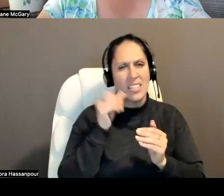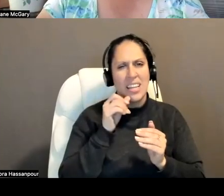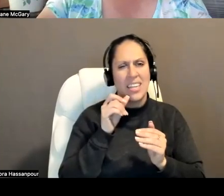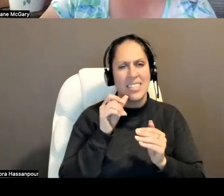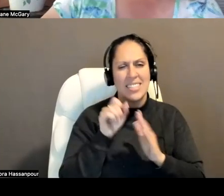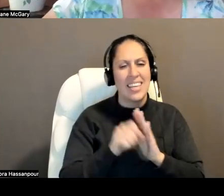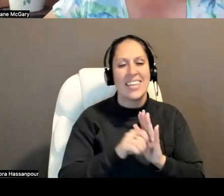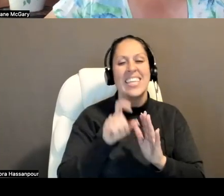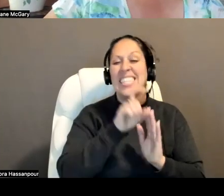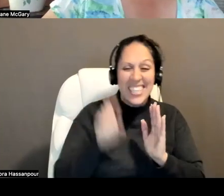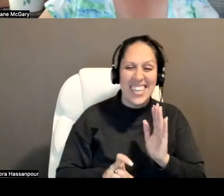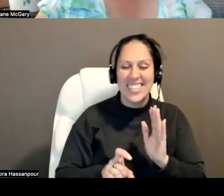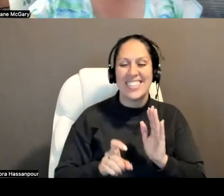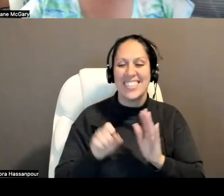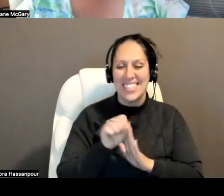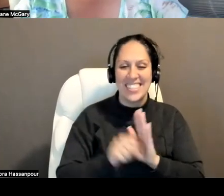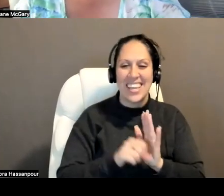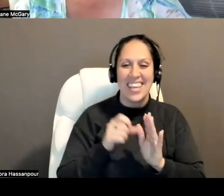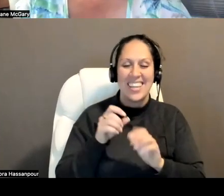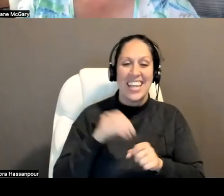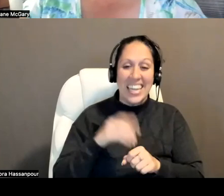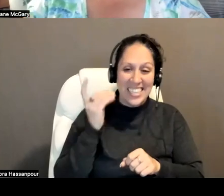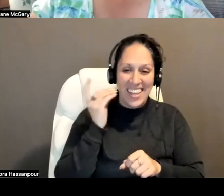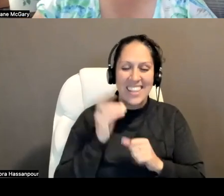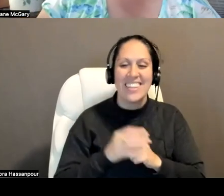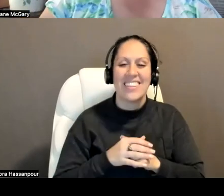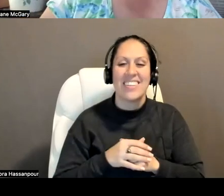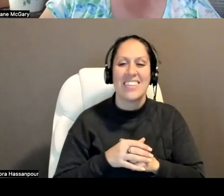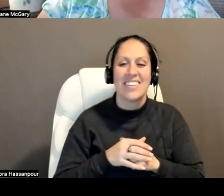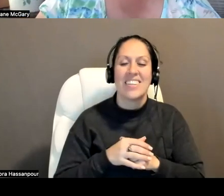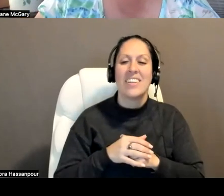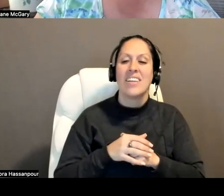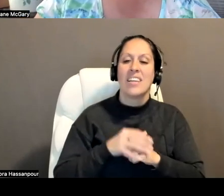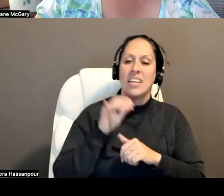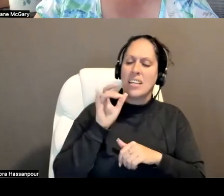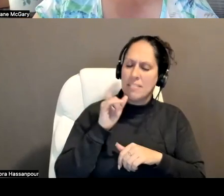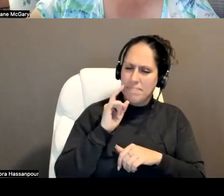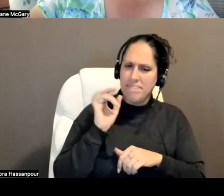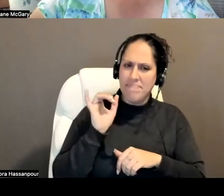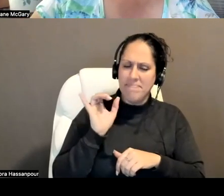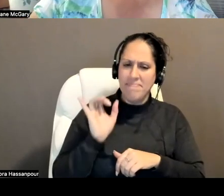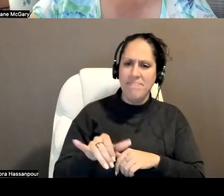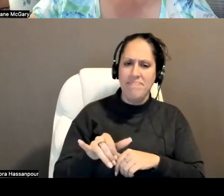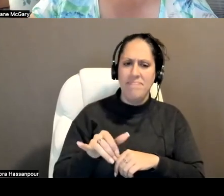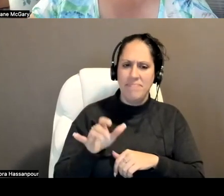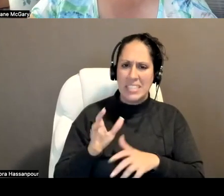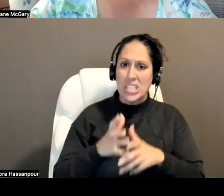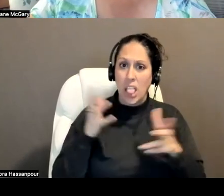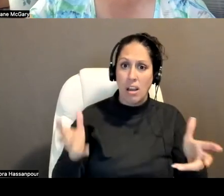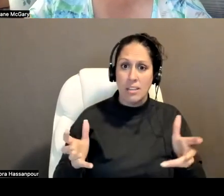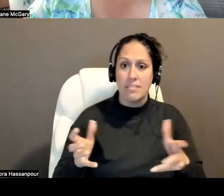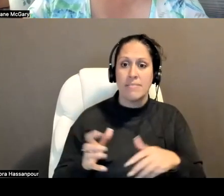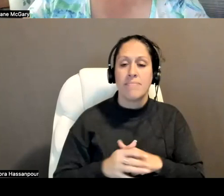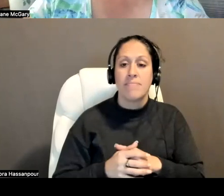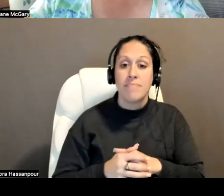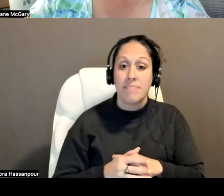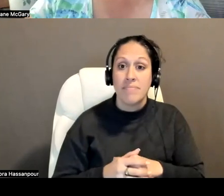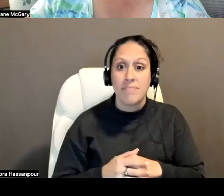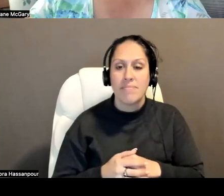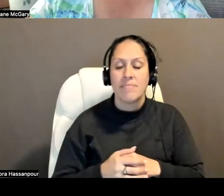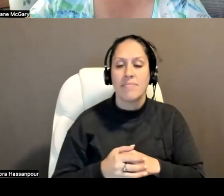Yeah. And that should be-- yeah, that's a lot, that's a lot, yeah a lot of driving.